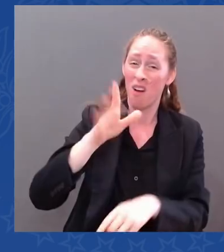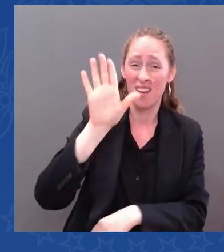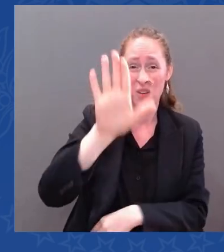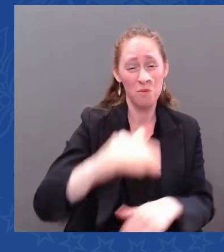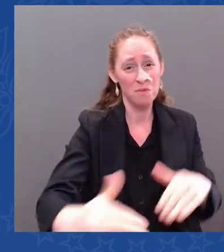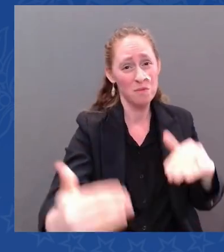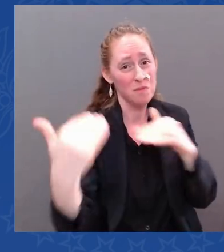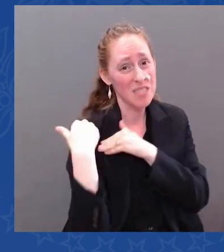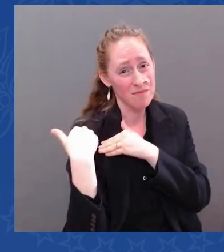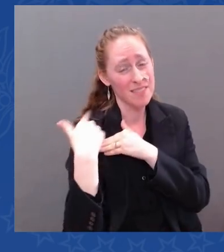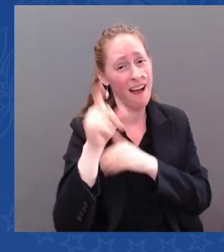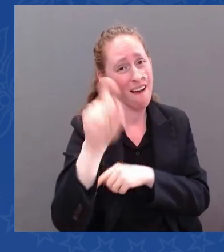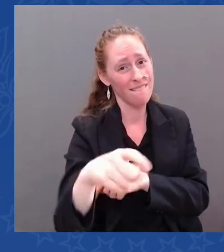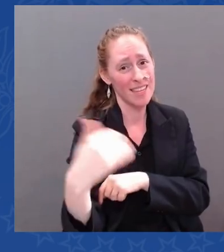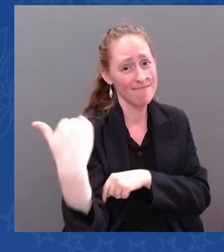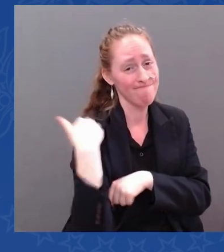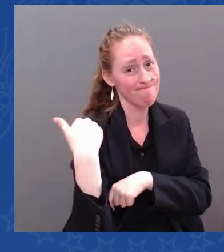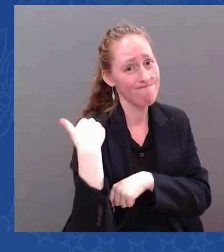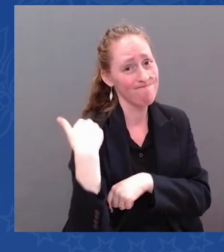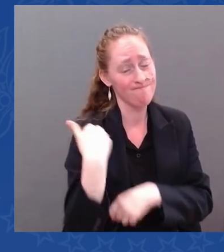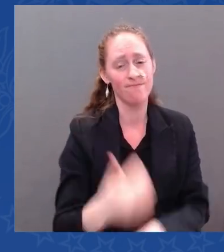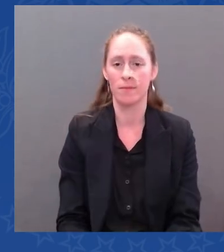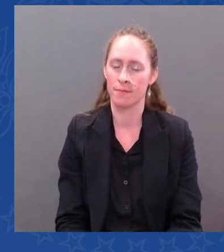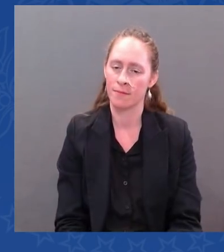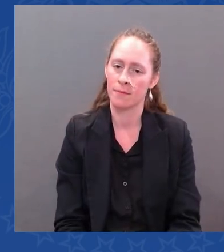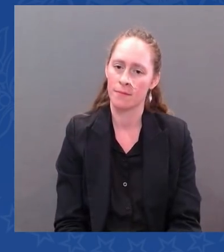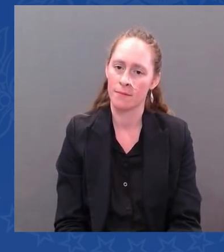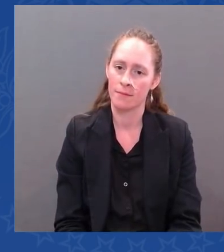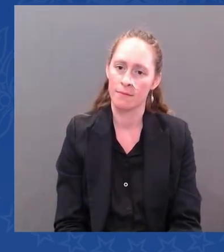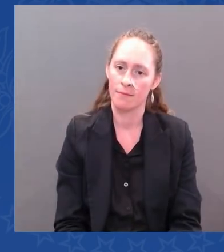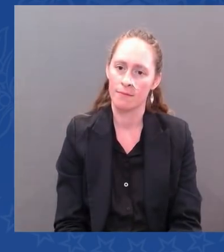but we also need to step up for the families here at home.